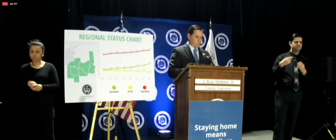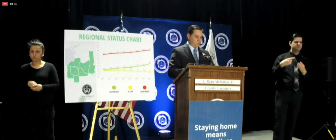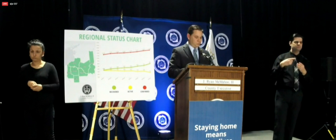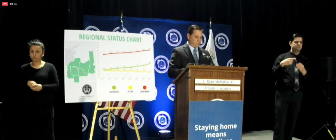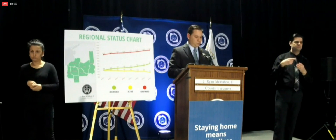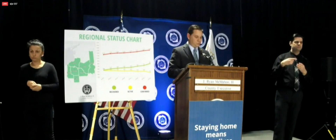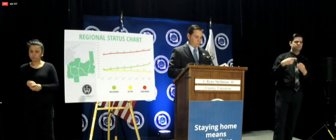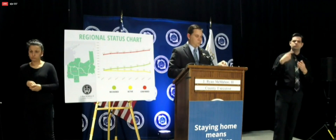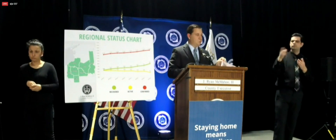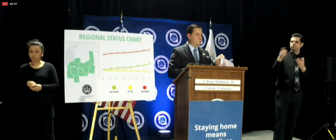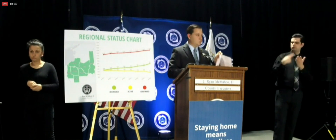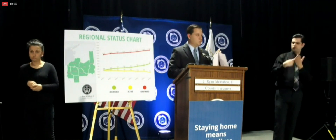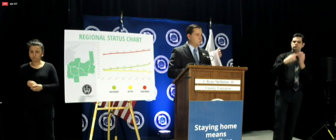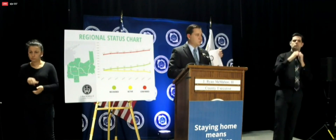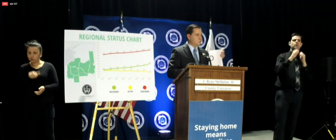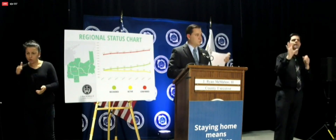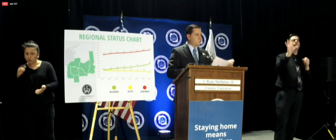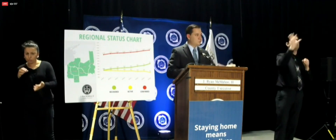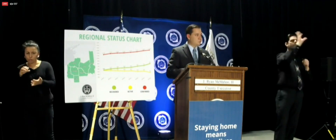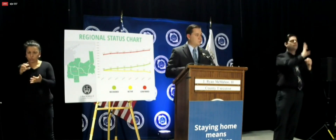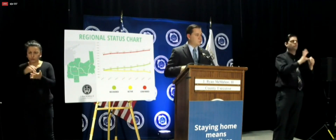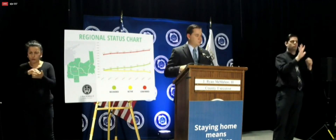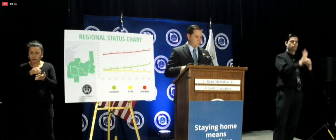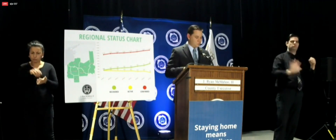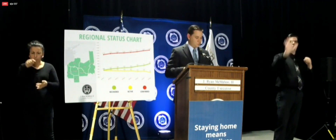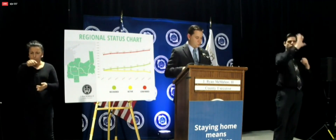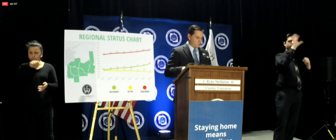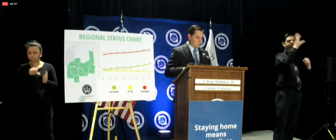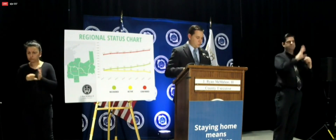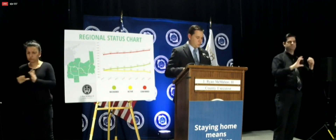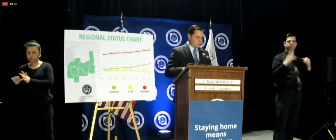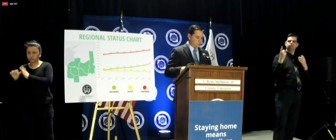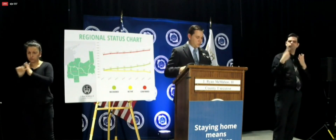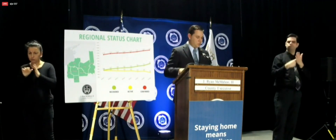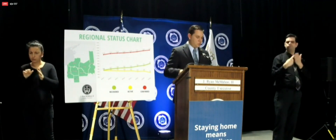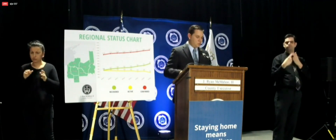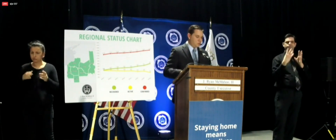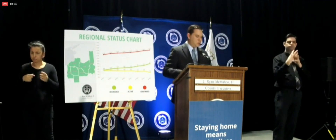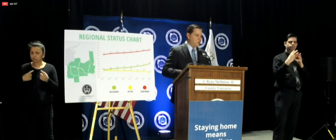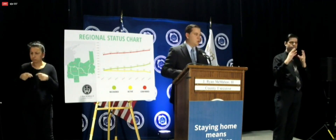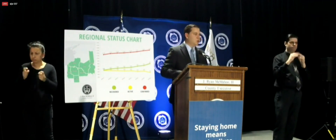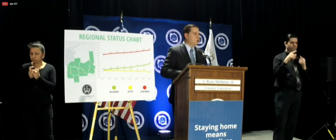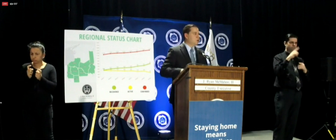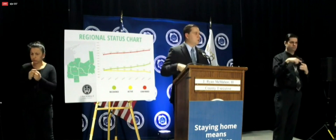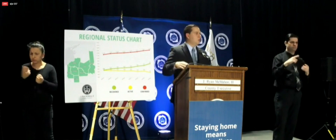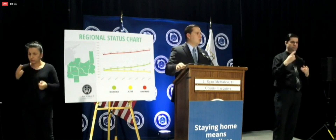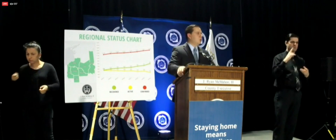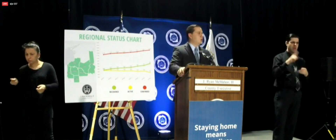CAN YOU GIVE ANY MORE DETAIL ON THE DISCUSSION WITH OTHER COUNTY LEADERS ABOUT A RESTART. HOW MANY MORE MEETINGS DO YOU